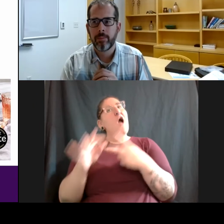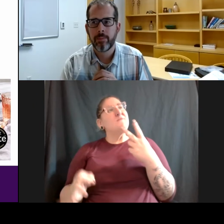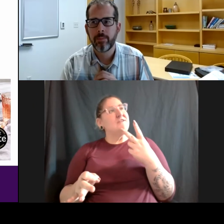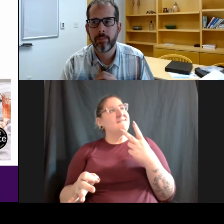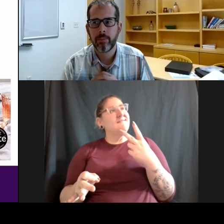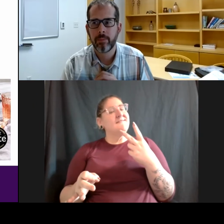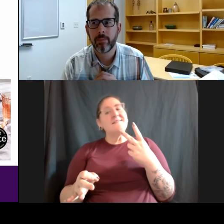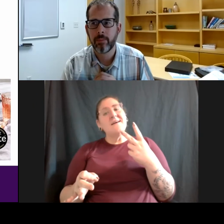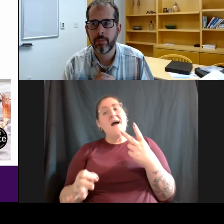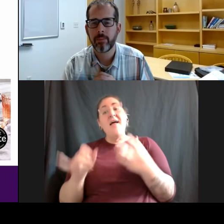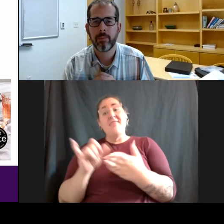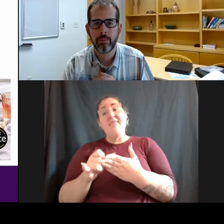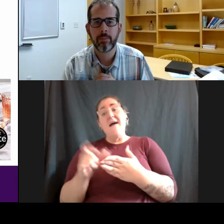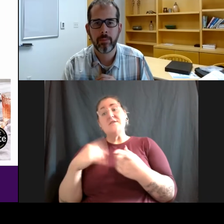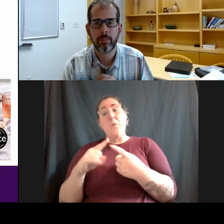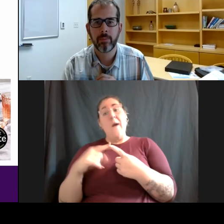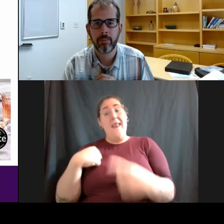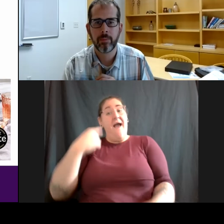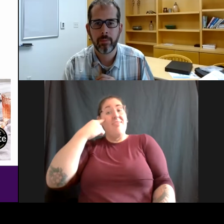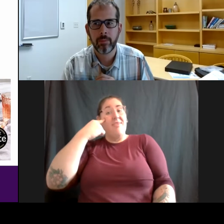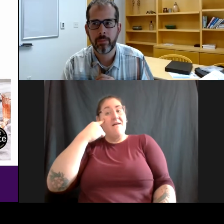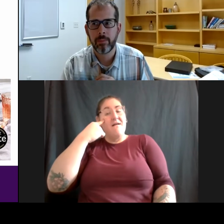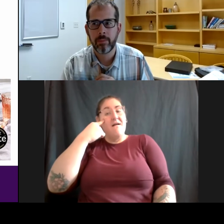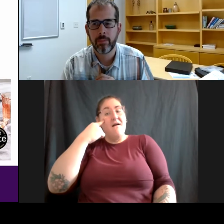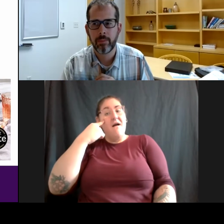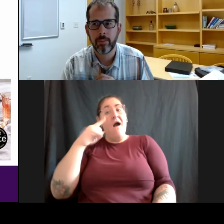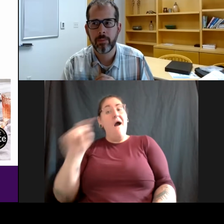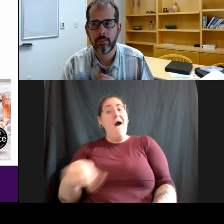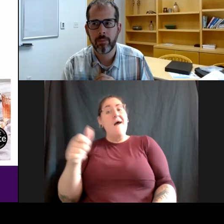do think an alternative is key. The alternative means to complete the action, so let's say